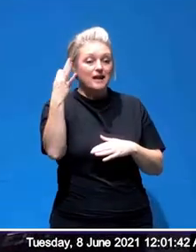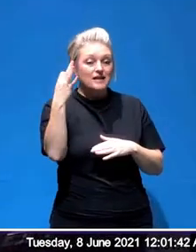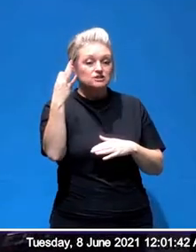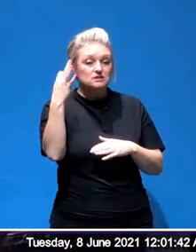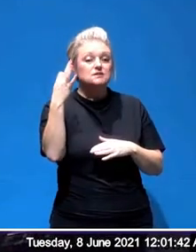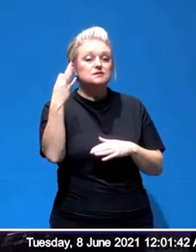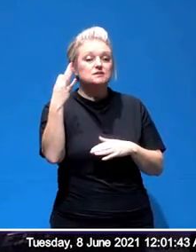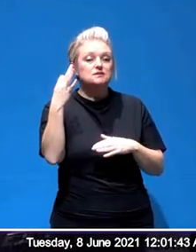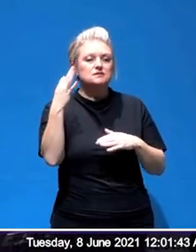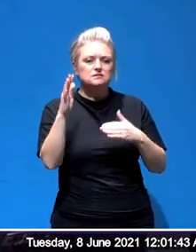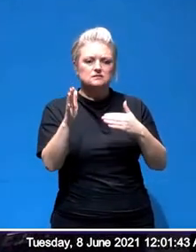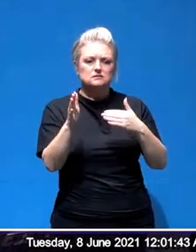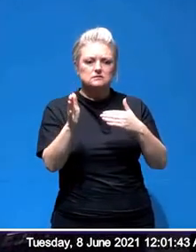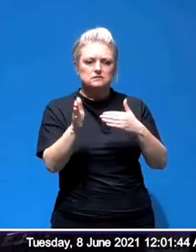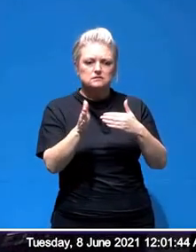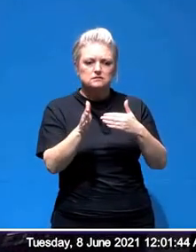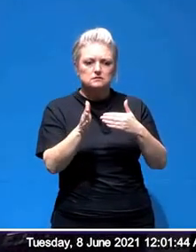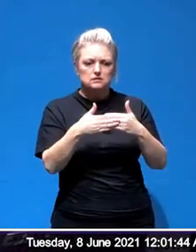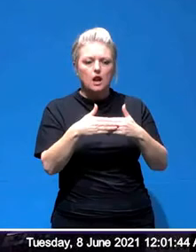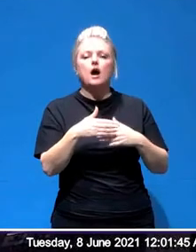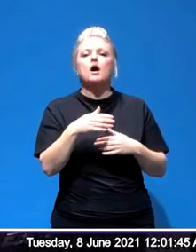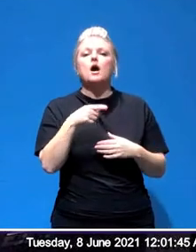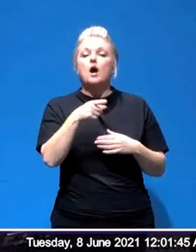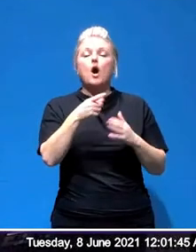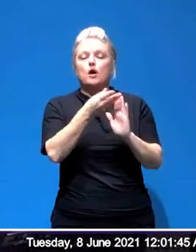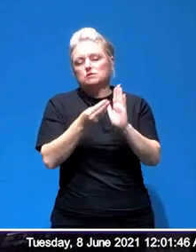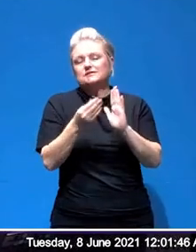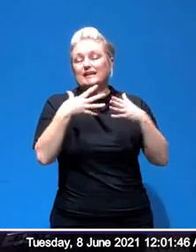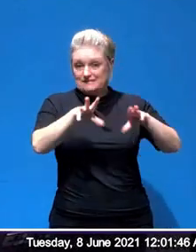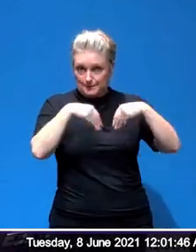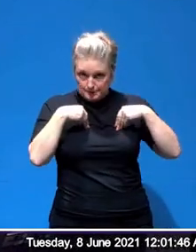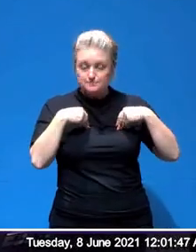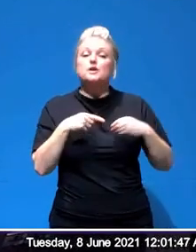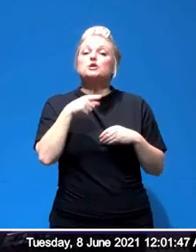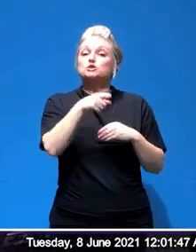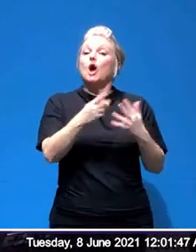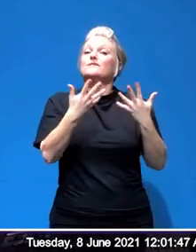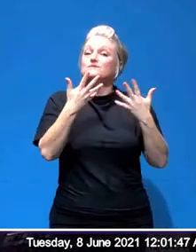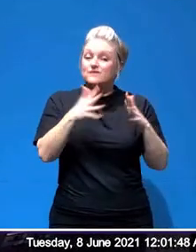After submitting the application, a case conference was arranged, which was attended by our lawyer.